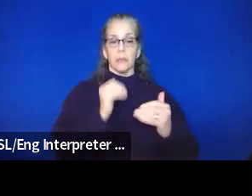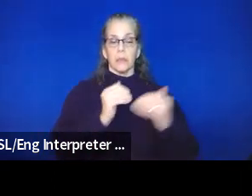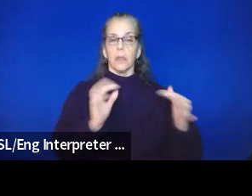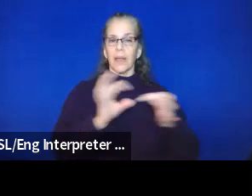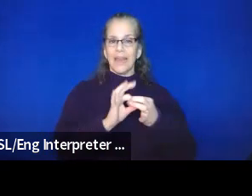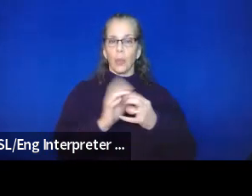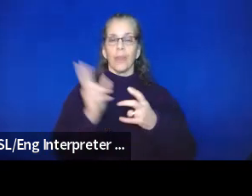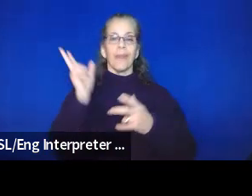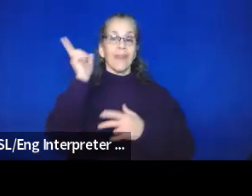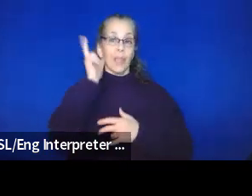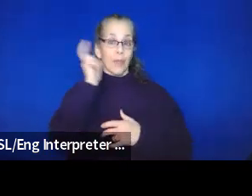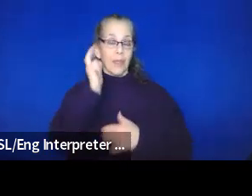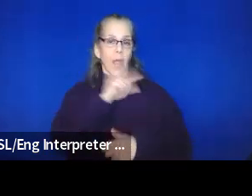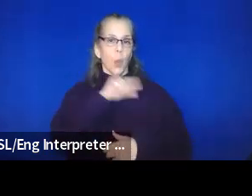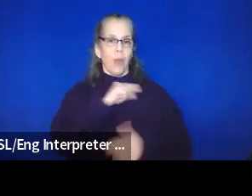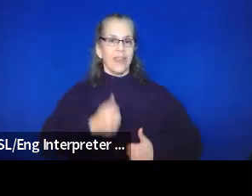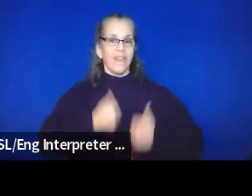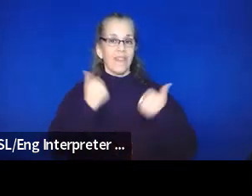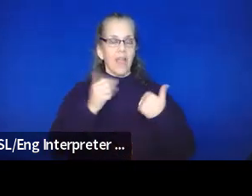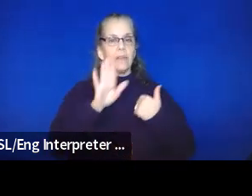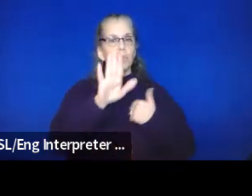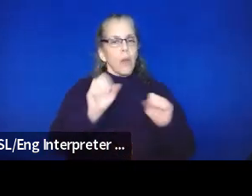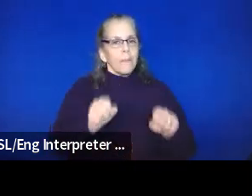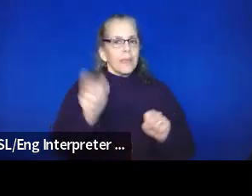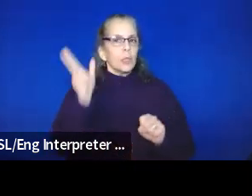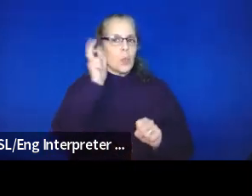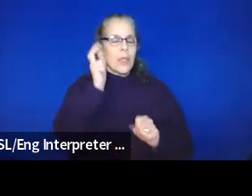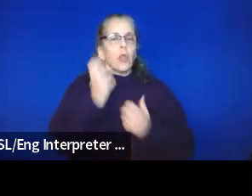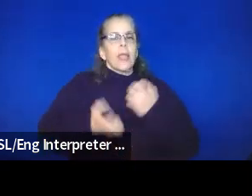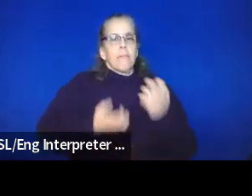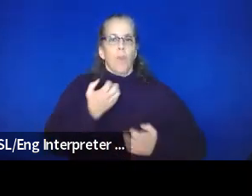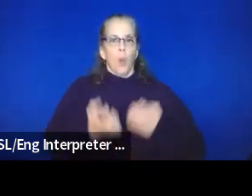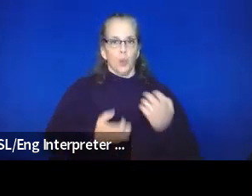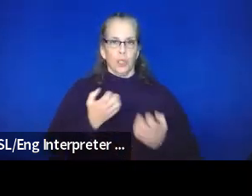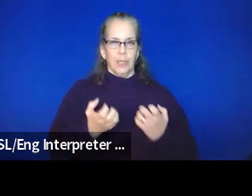your ability to hear emotion, and that's suggested it's more about connecting to someone, not